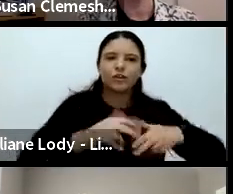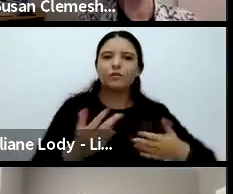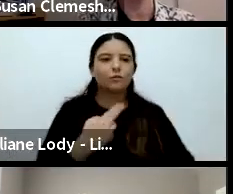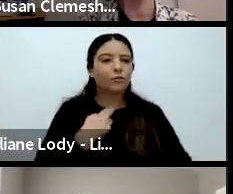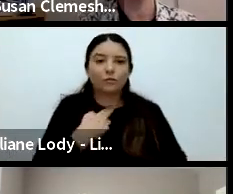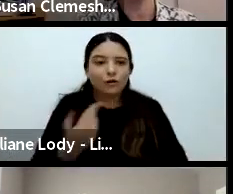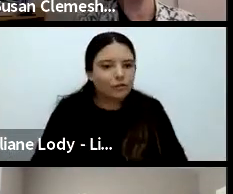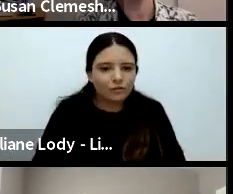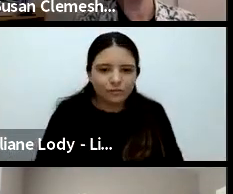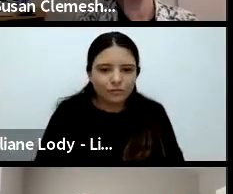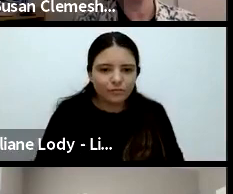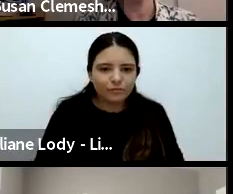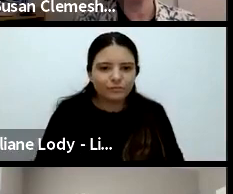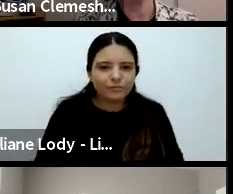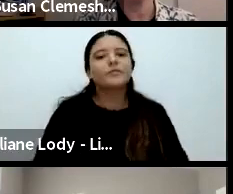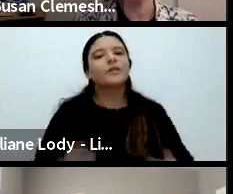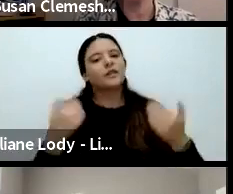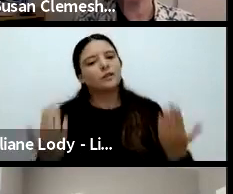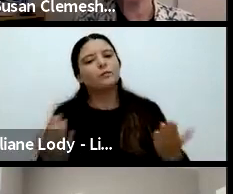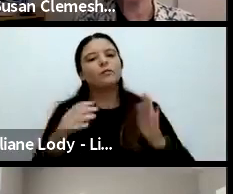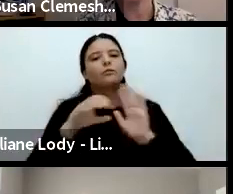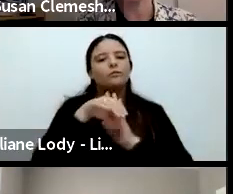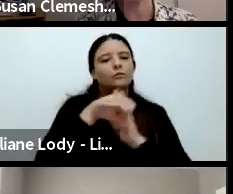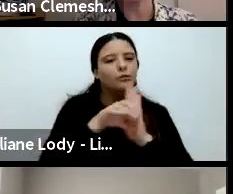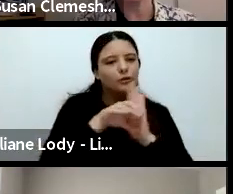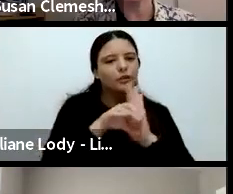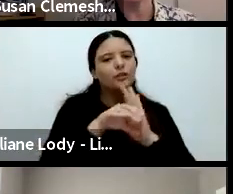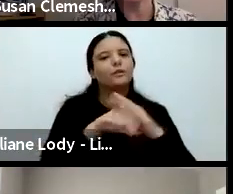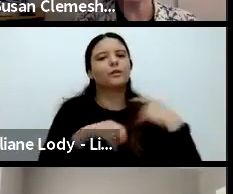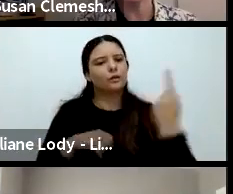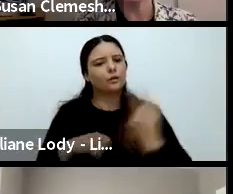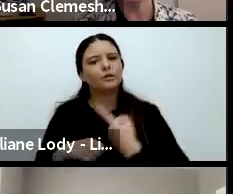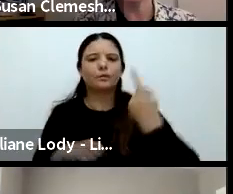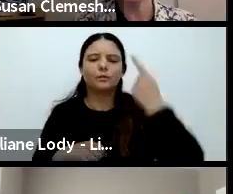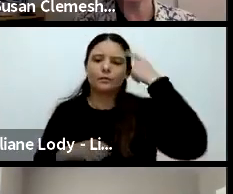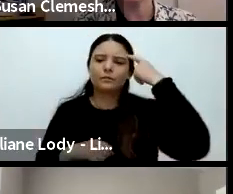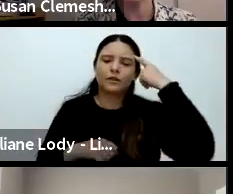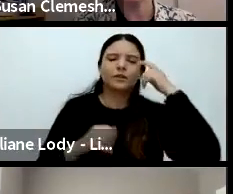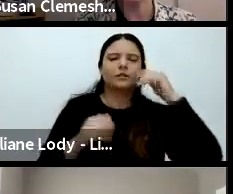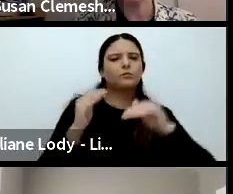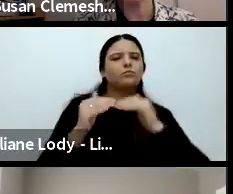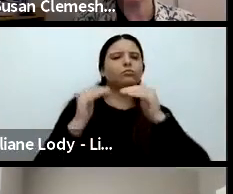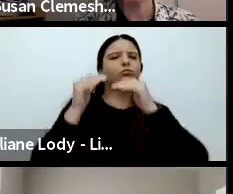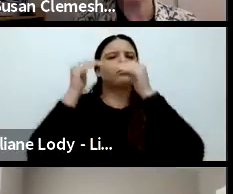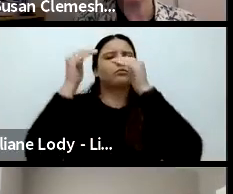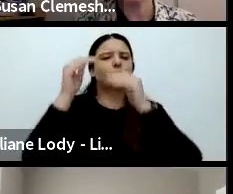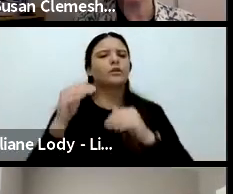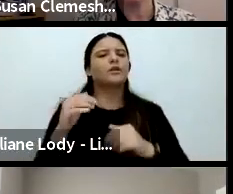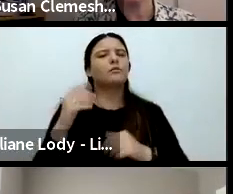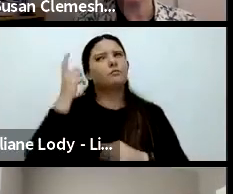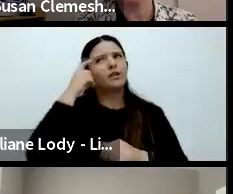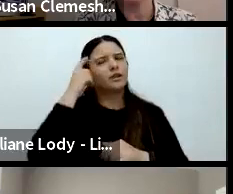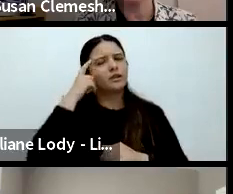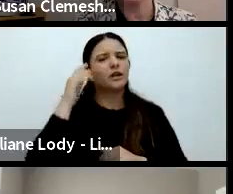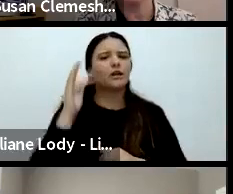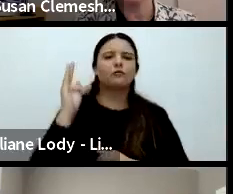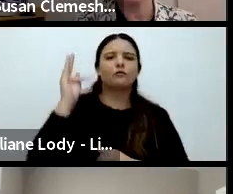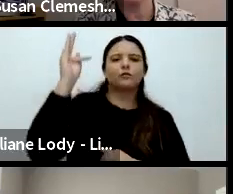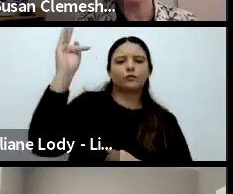the conception that the conception that you know we tend to have a progressive. warriors orientation and and in. in Teacher education, and bye